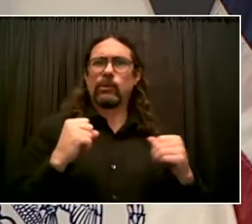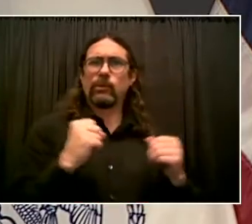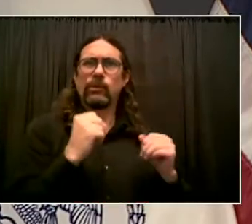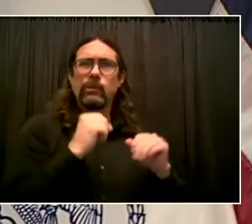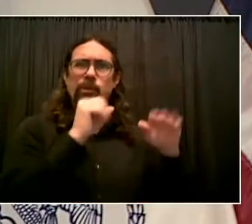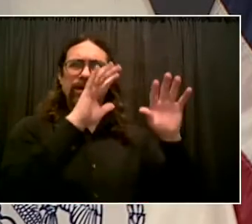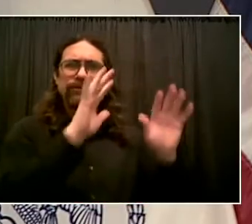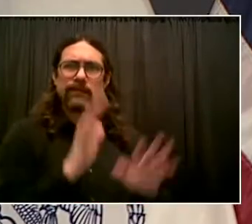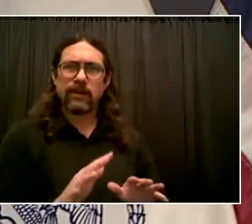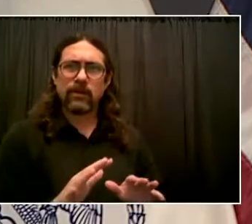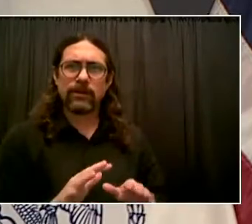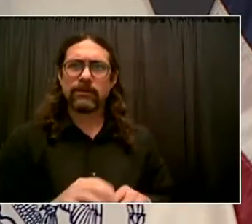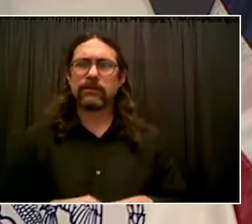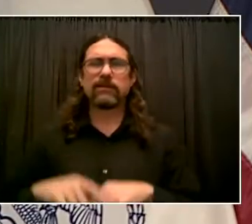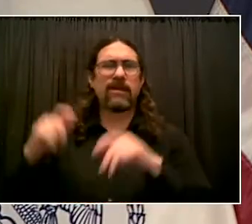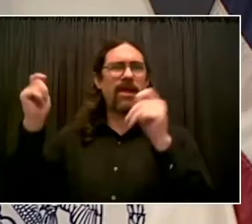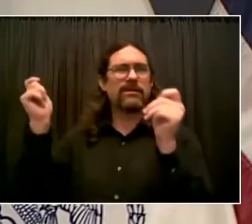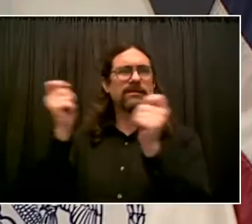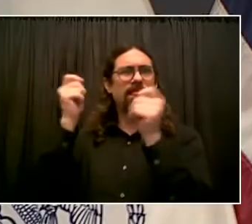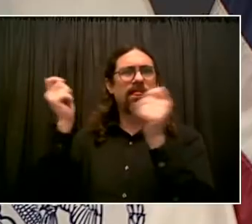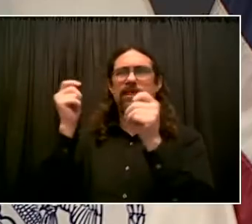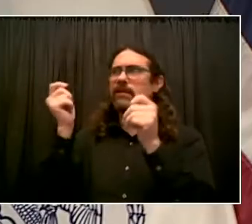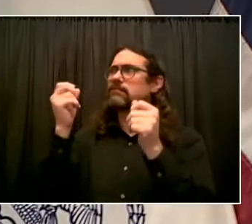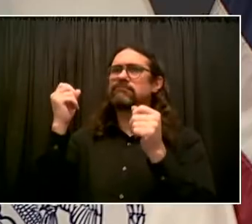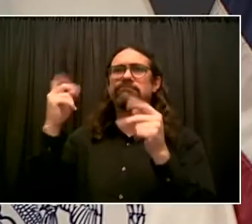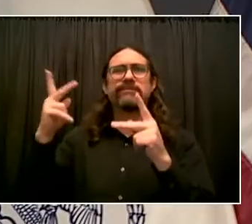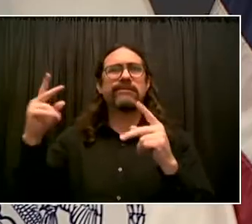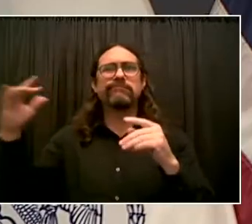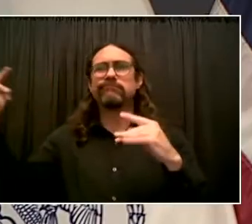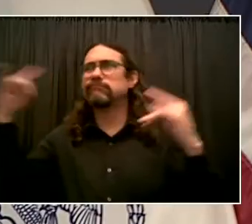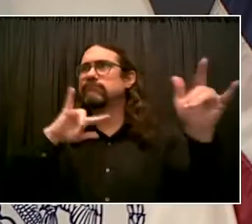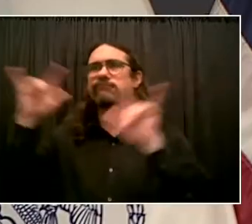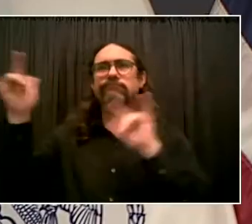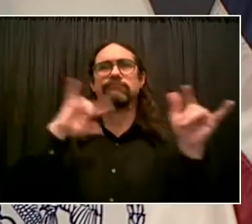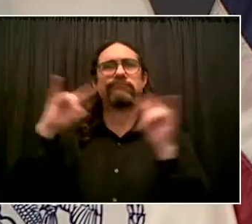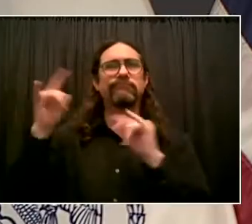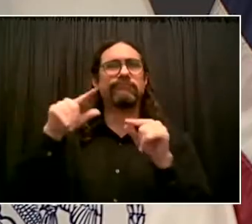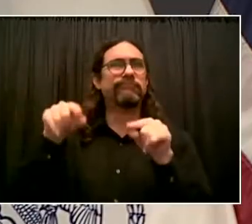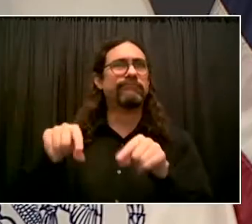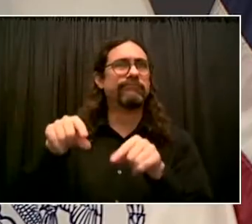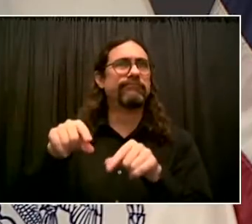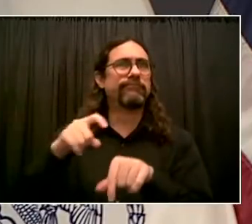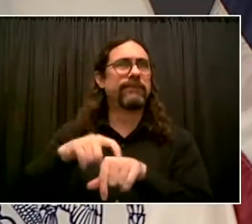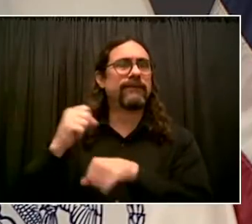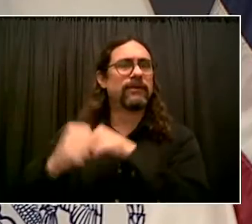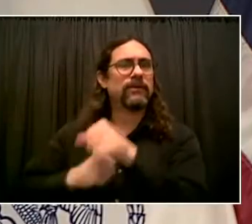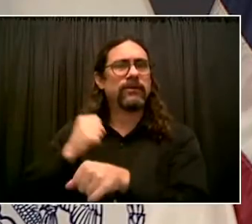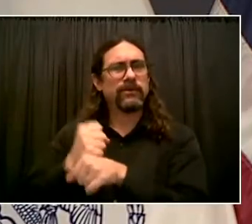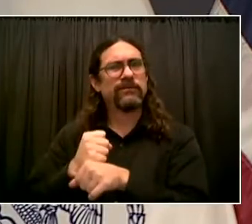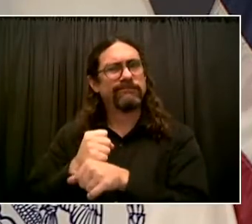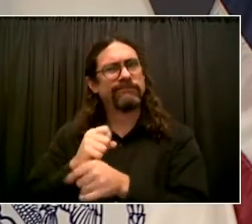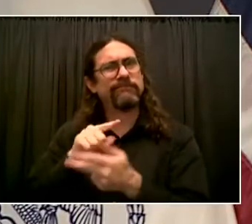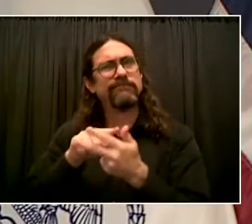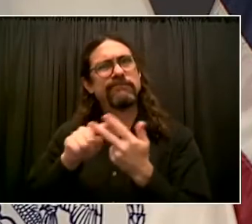COVID-19 IN EVERY FORM. HOLIDAY GATHERINGS COMING UP, THERE IS A LOT GOING ON, WHAT WE'RE